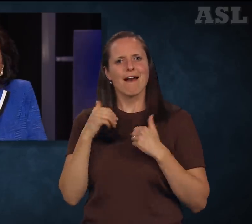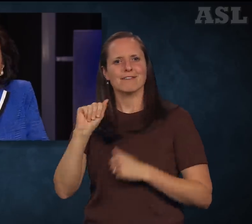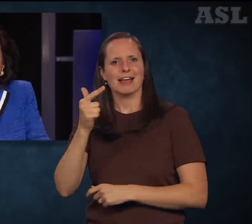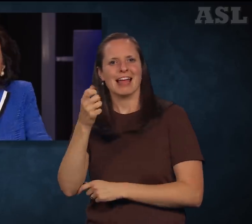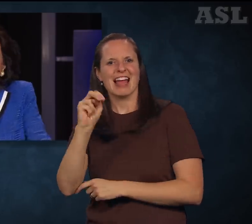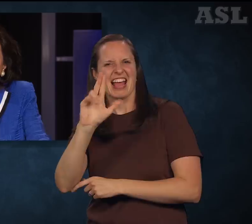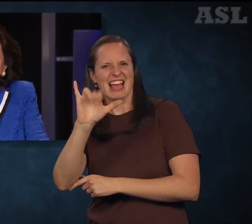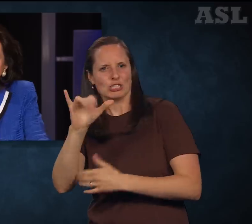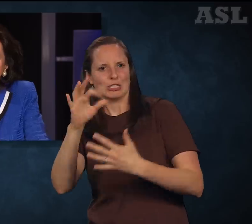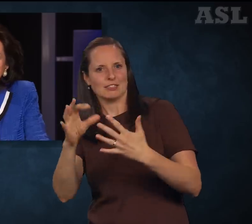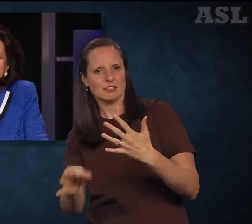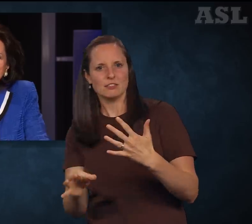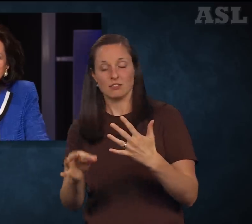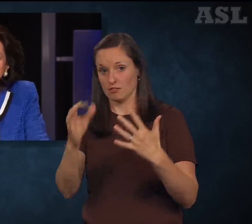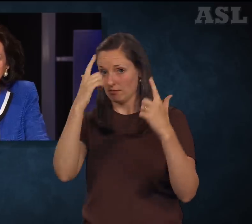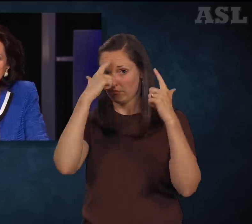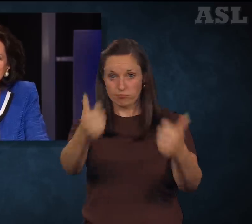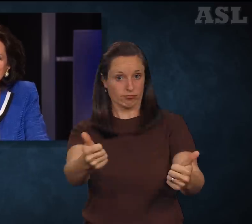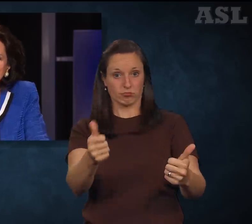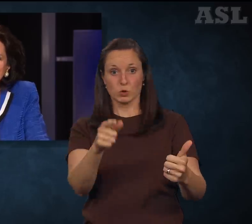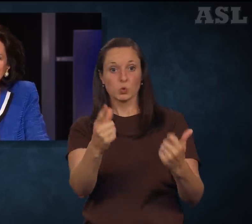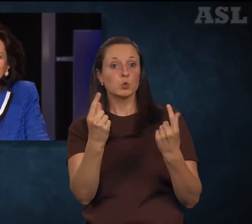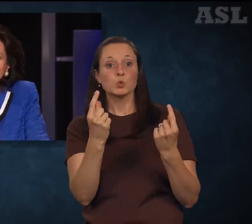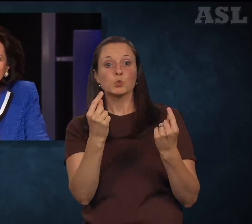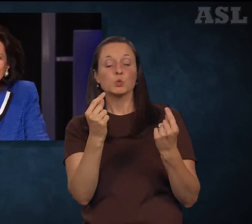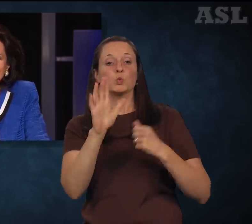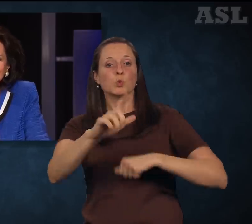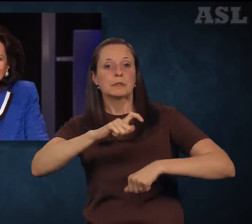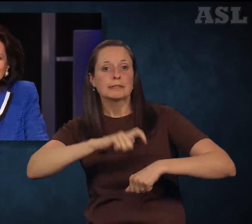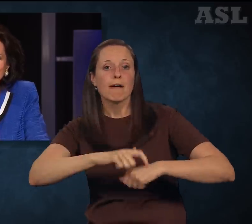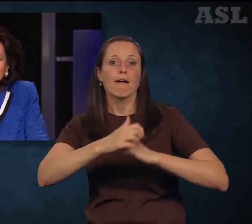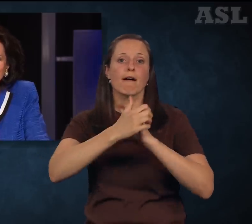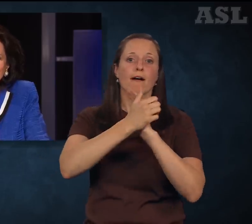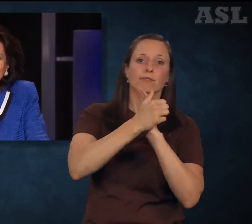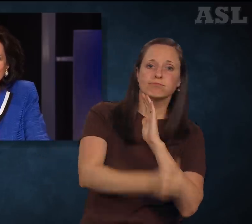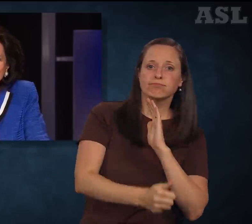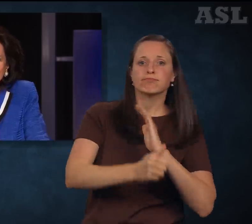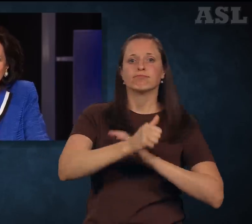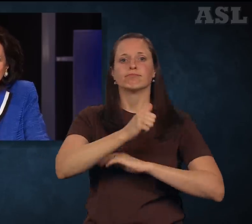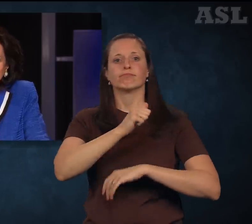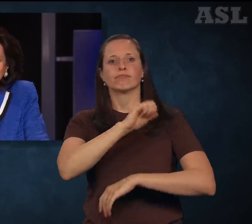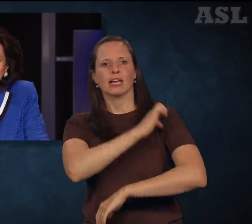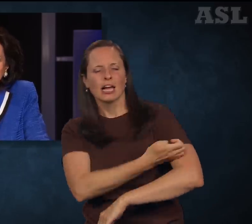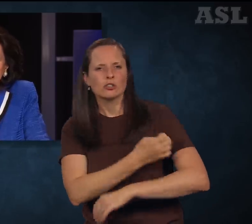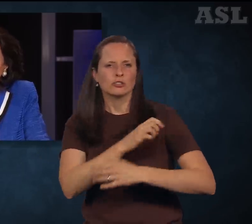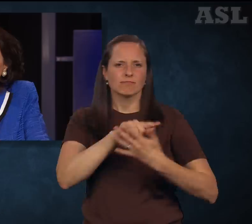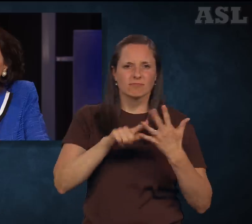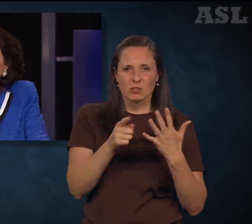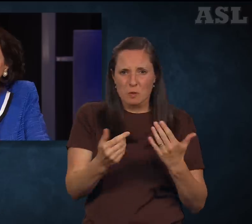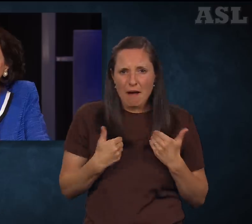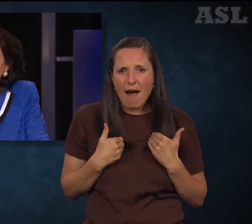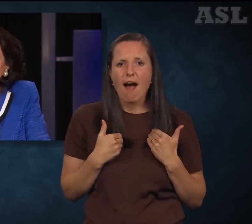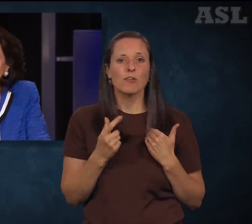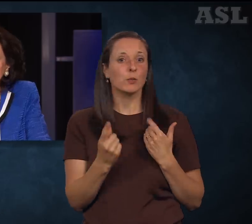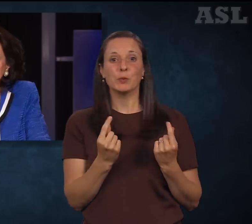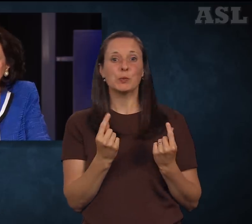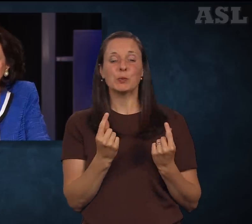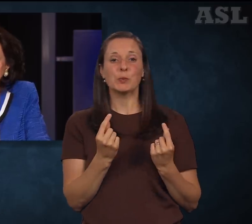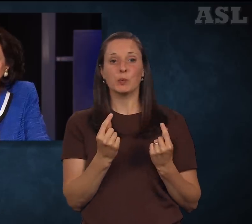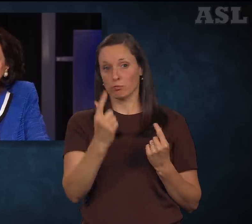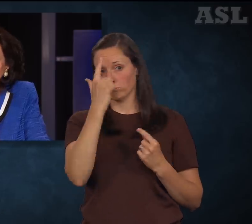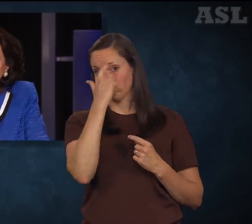RESOURCES.